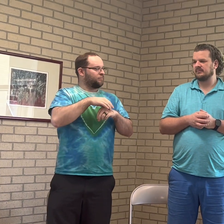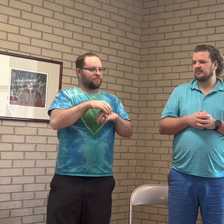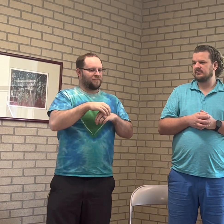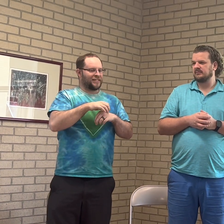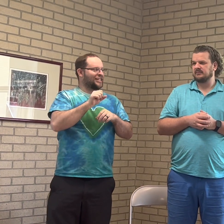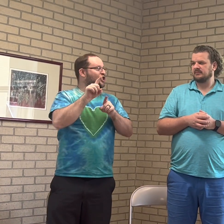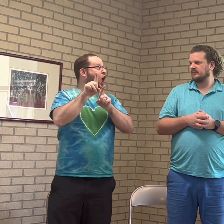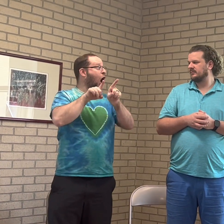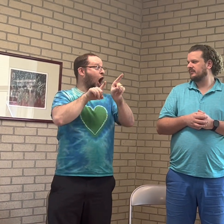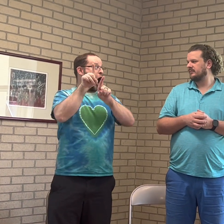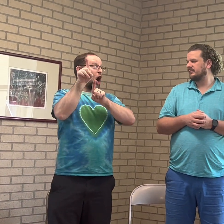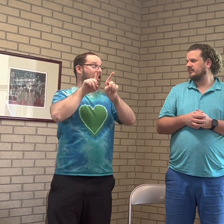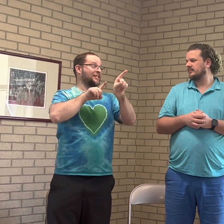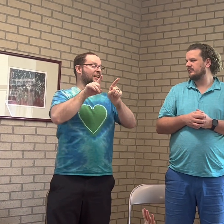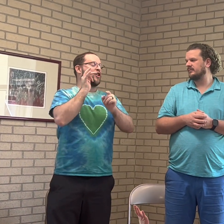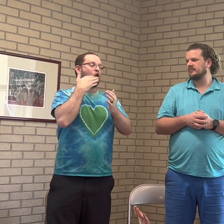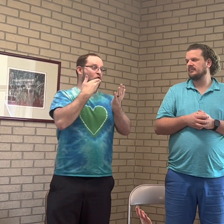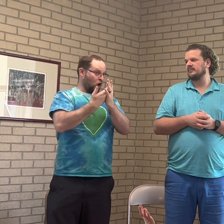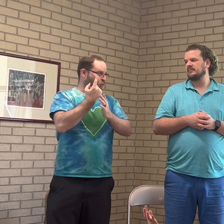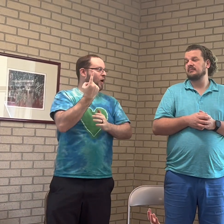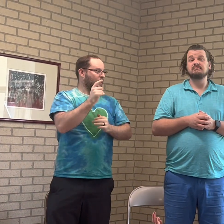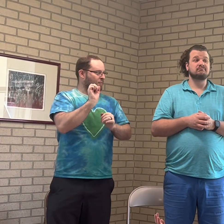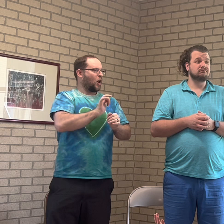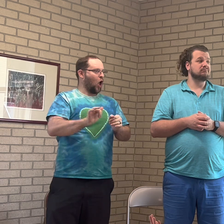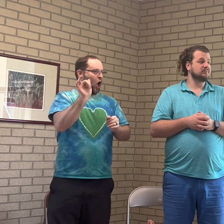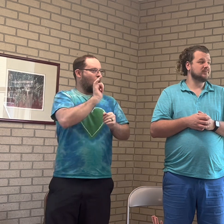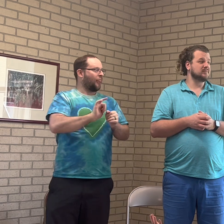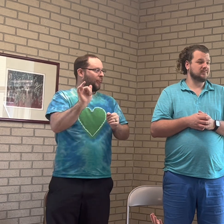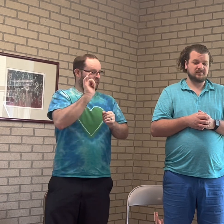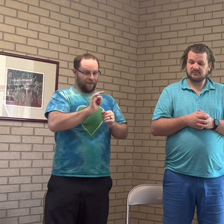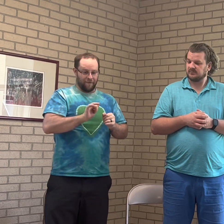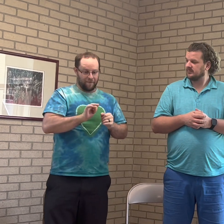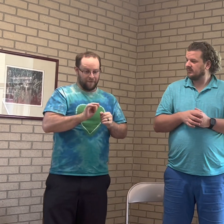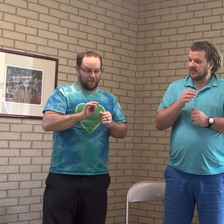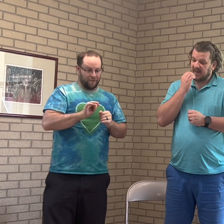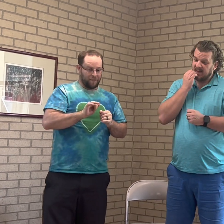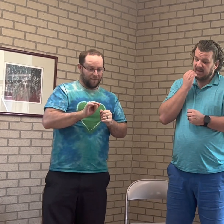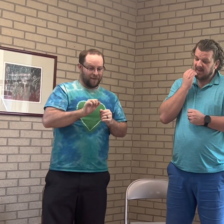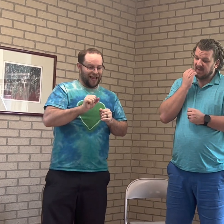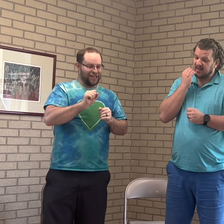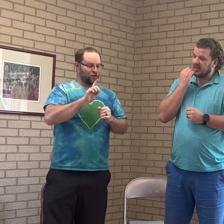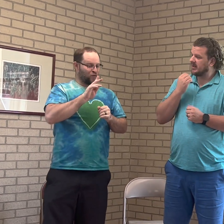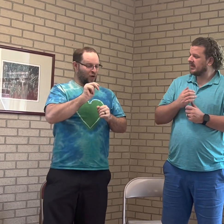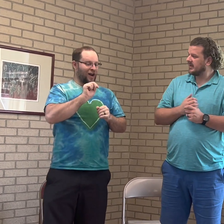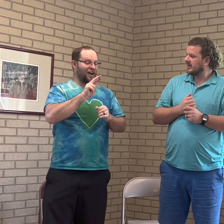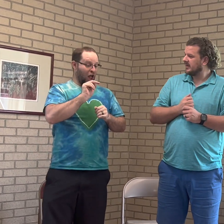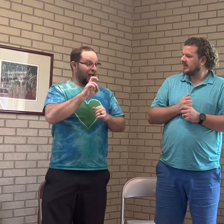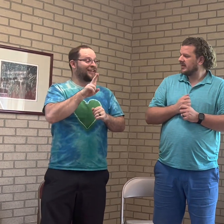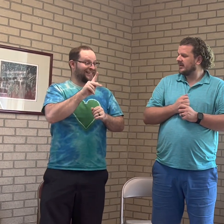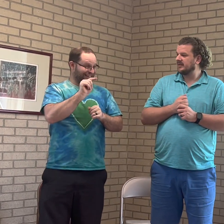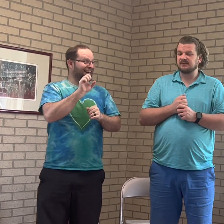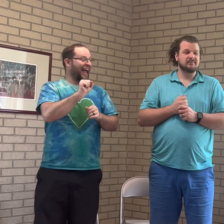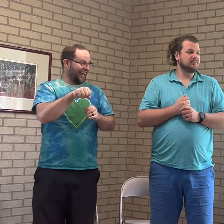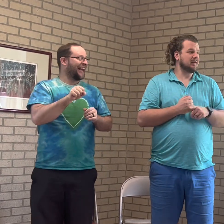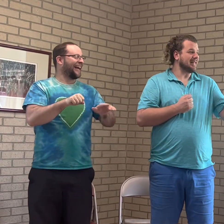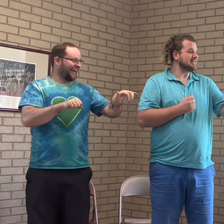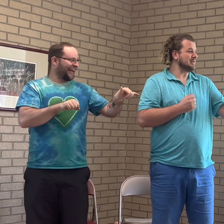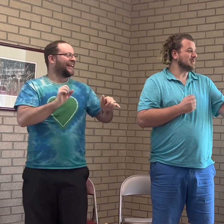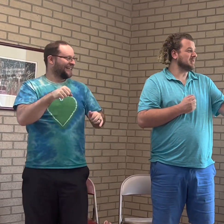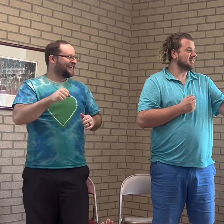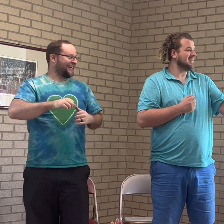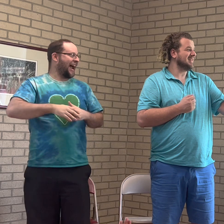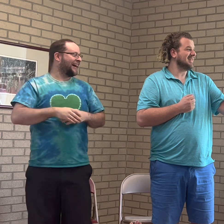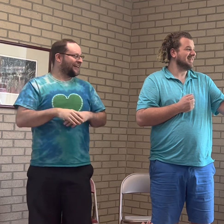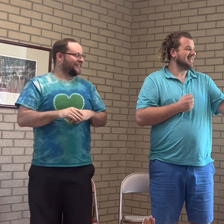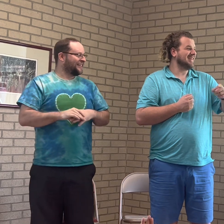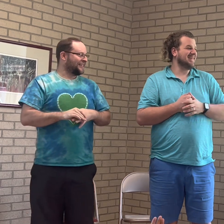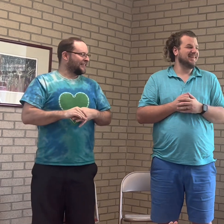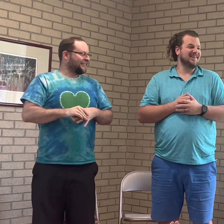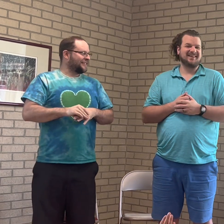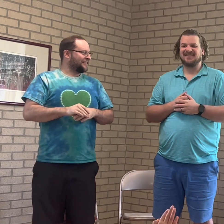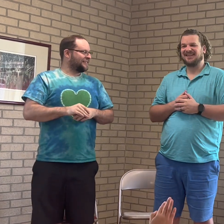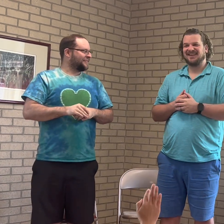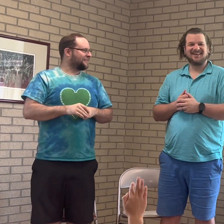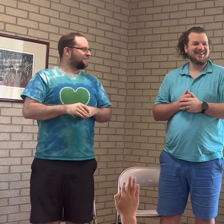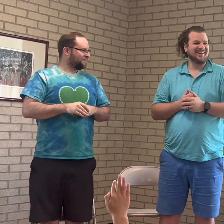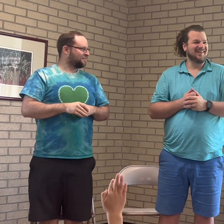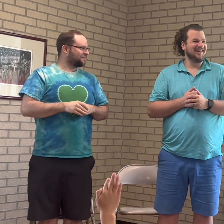Mr. Dixon: That's a good one but also yeah Child: Astronauts. Mr. Dixon: Yeah! Just like me, huh?